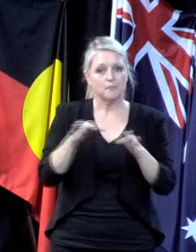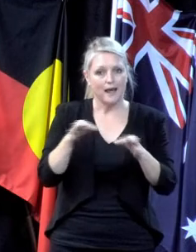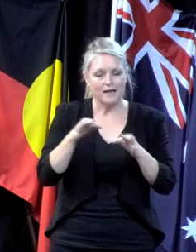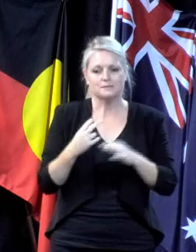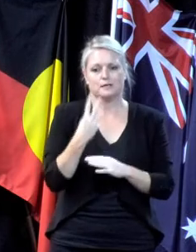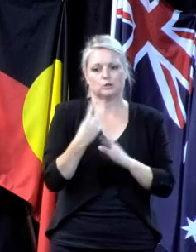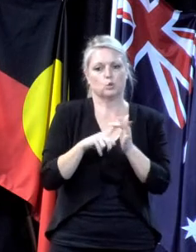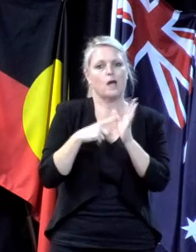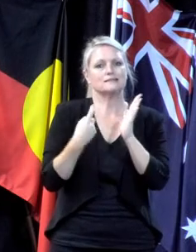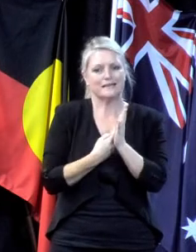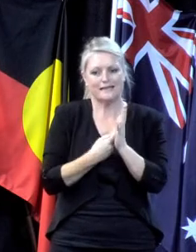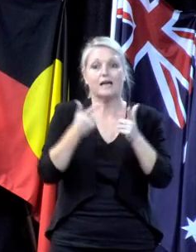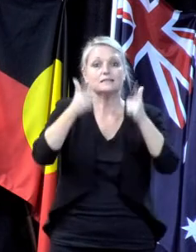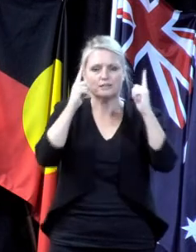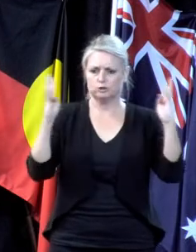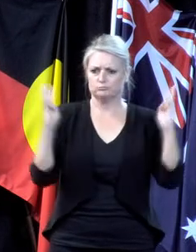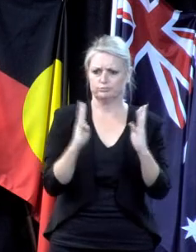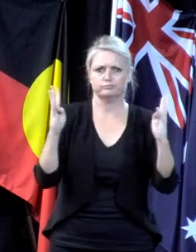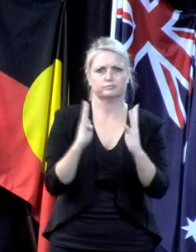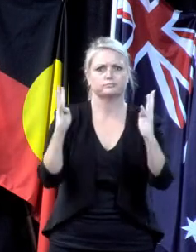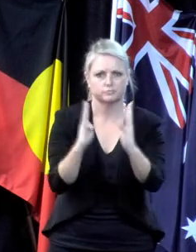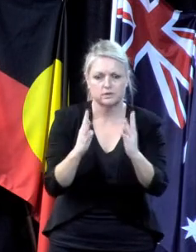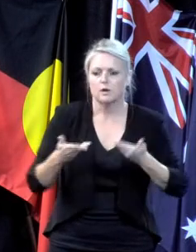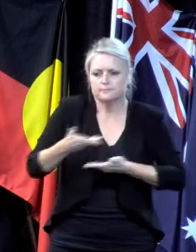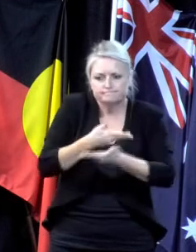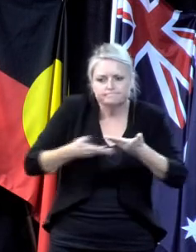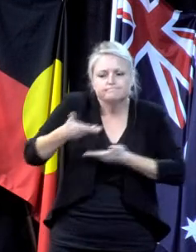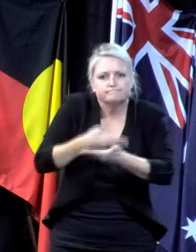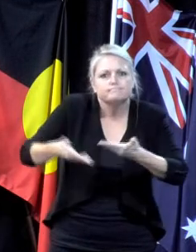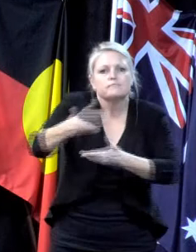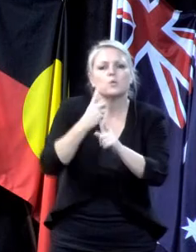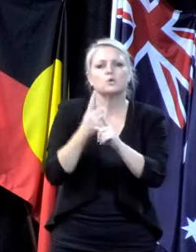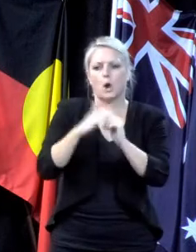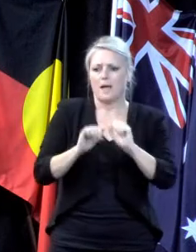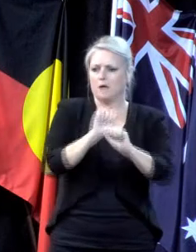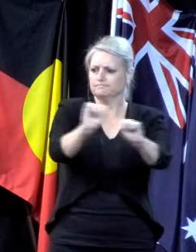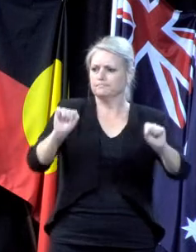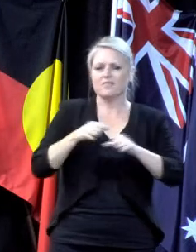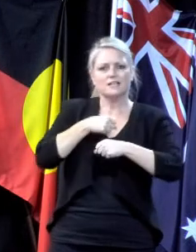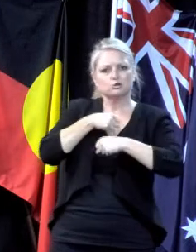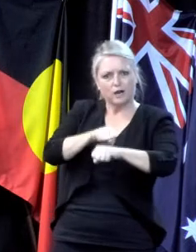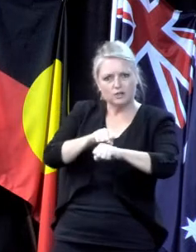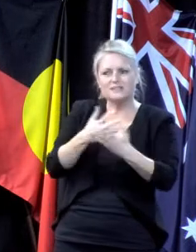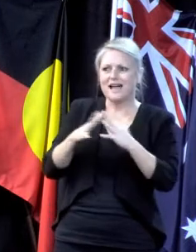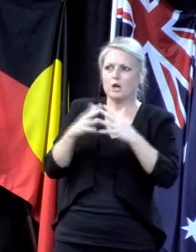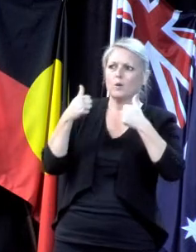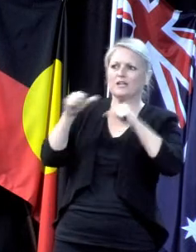strategies they’re using to achieve a plus one, and that was mentioned before. That’s an improvement strategy for every single student